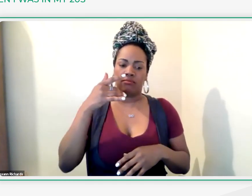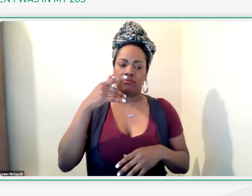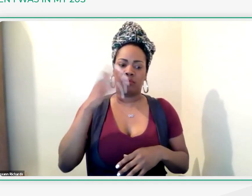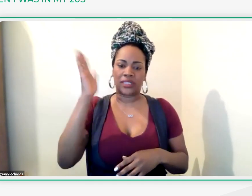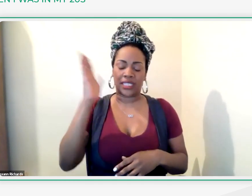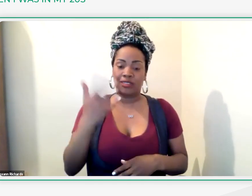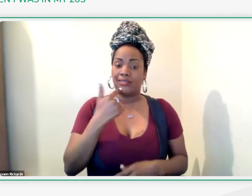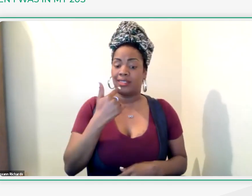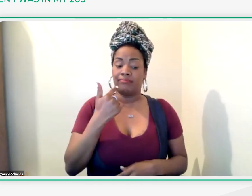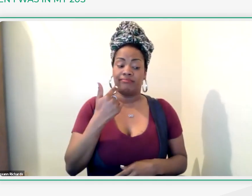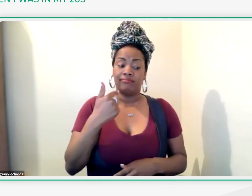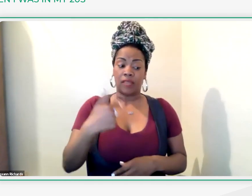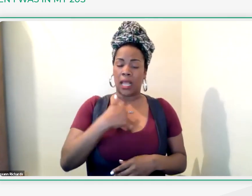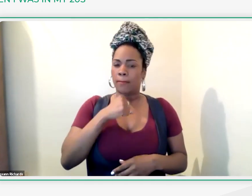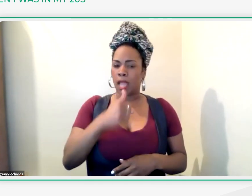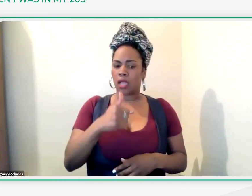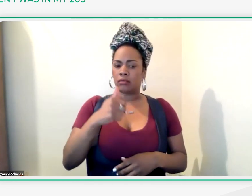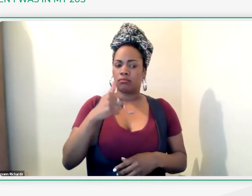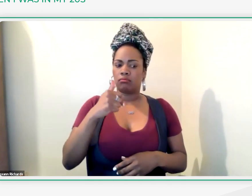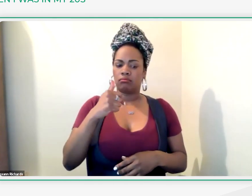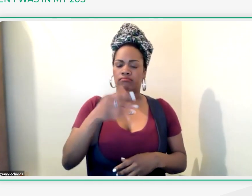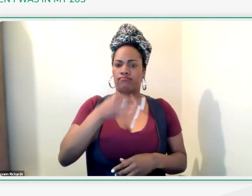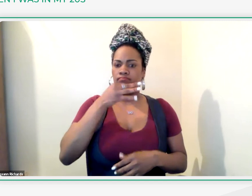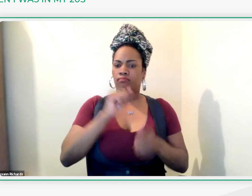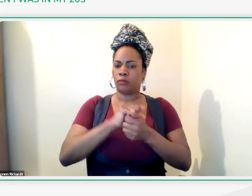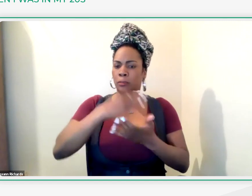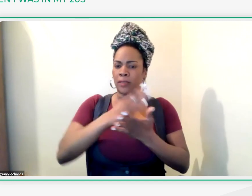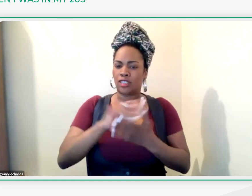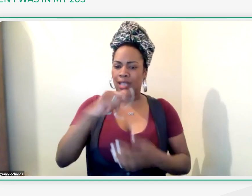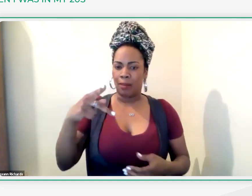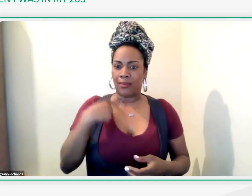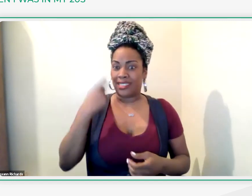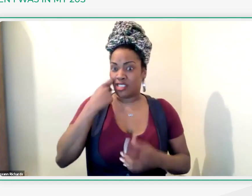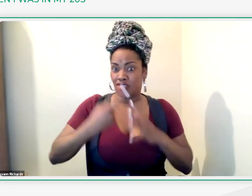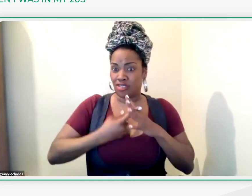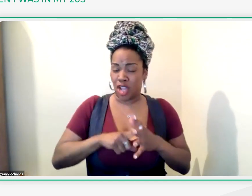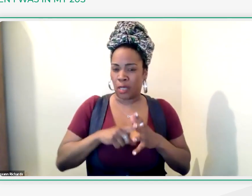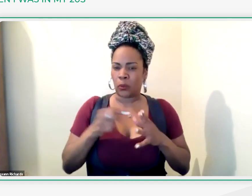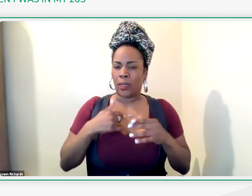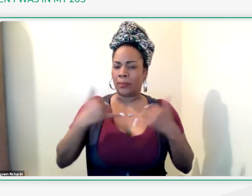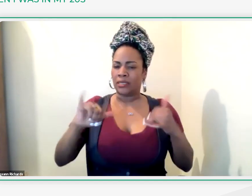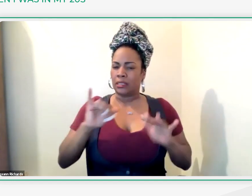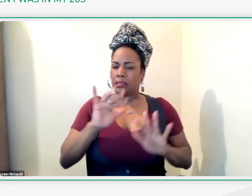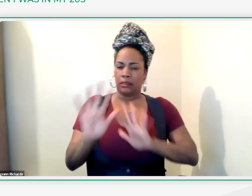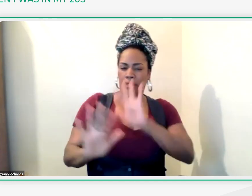So I mentioned earlier within this presentation that I'm not well-versed in all of the budget